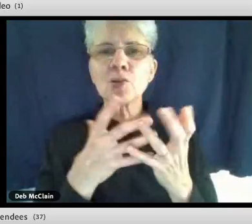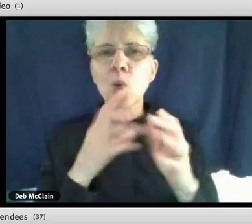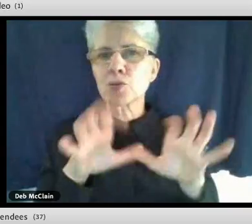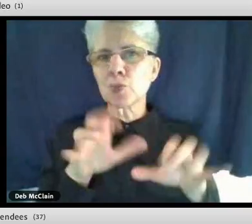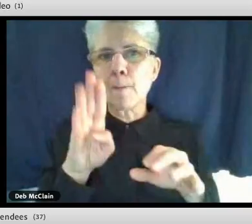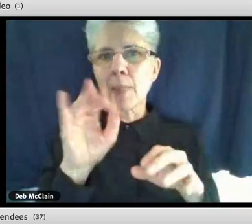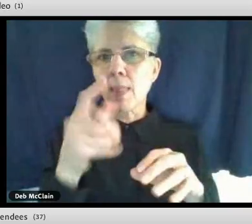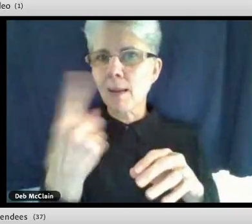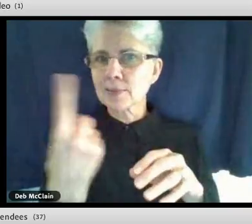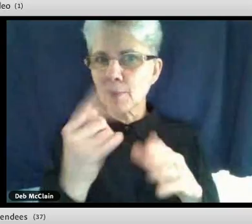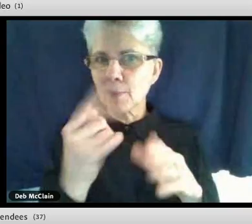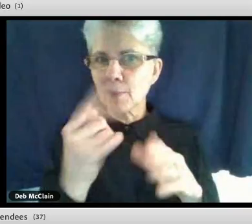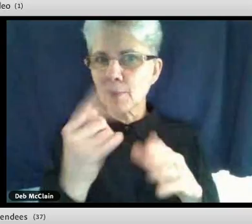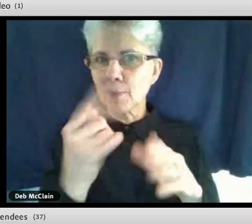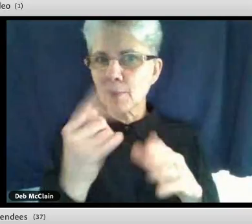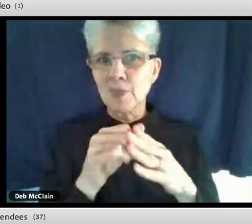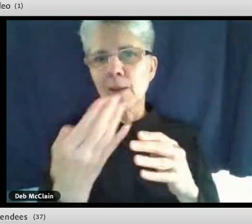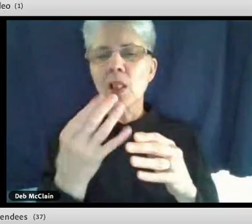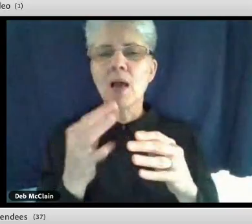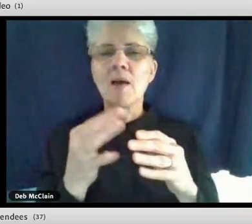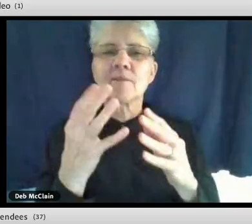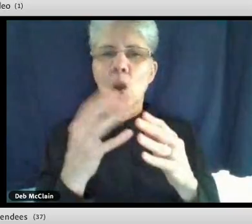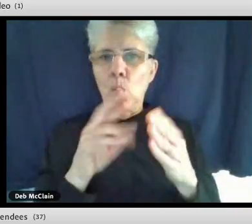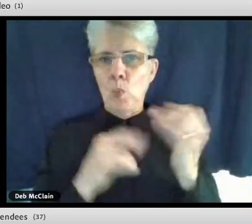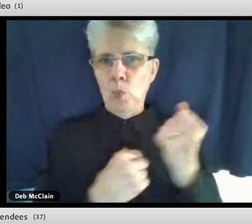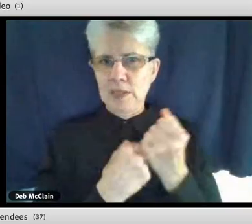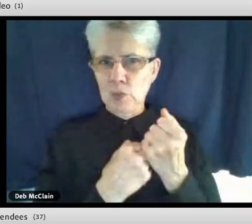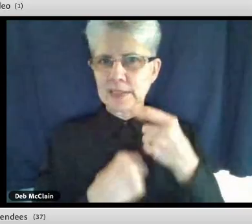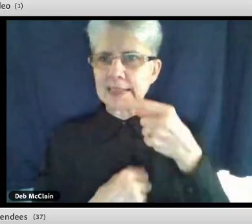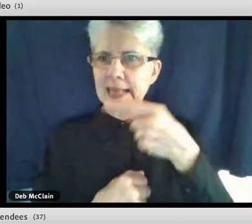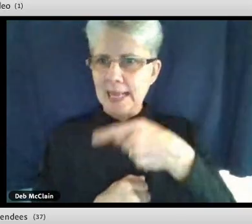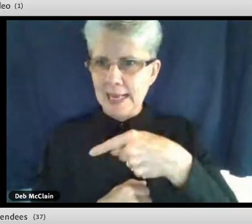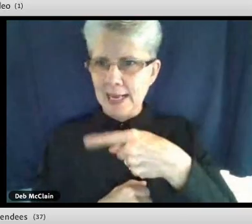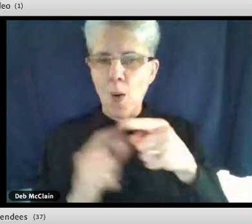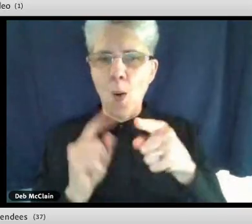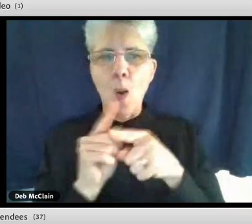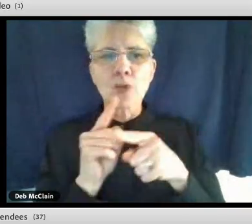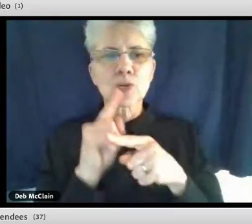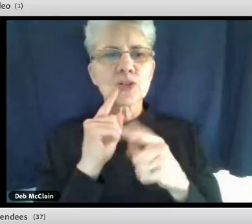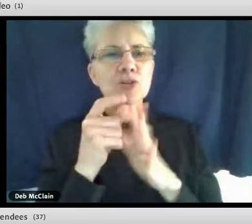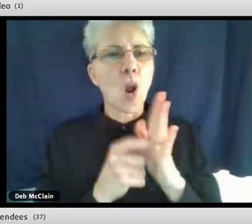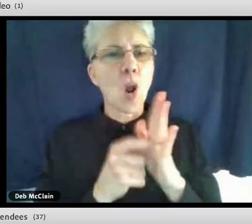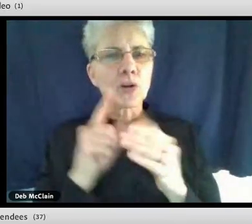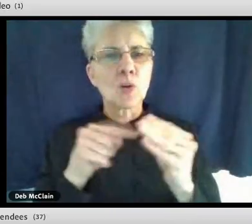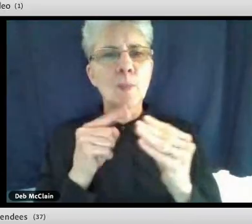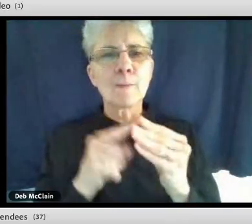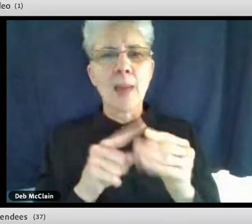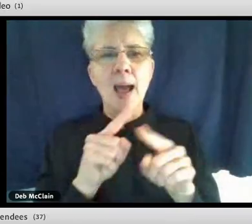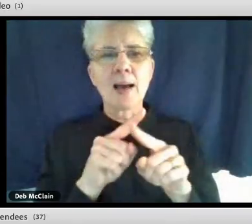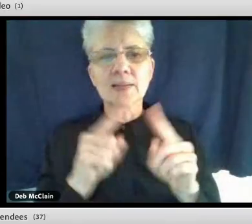Also, if you don't have a research guide, you just want to blog something, there's a couple of resources there.